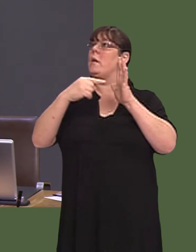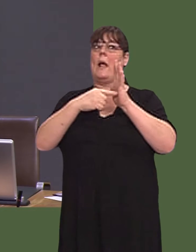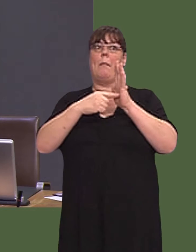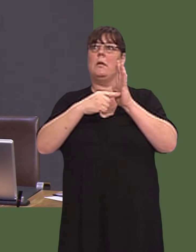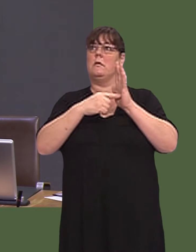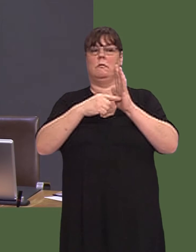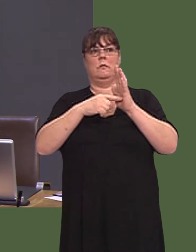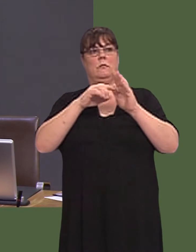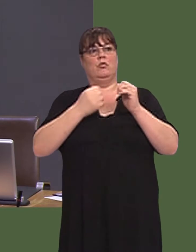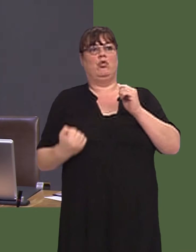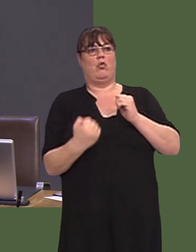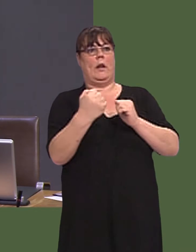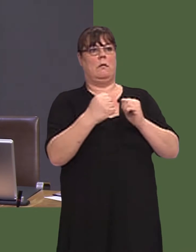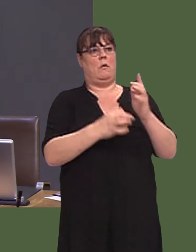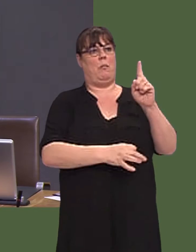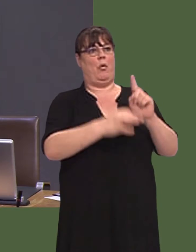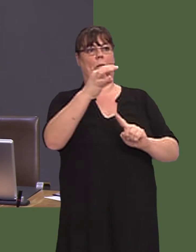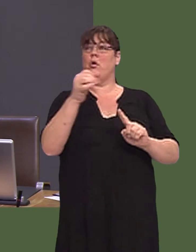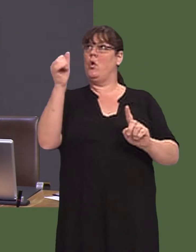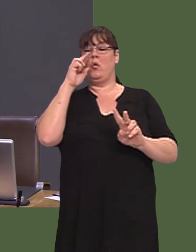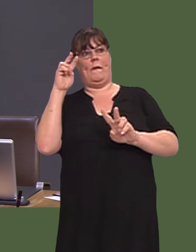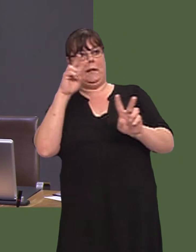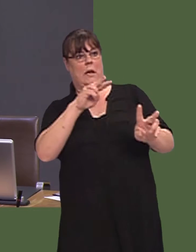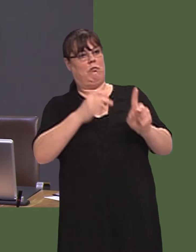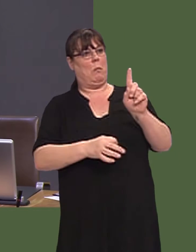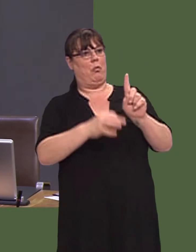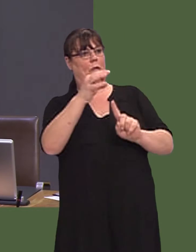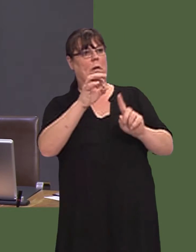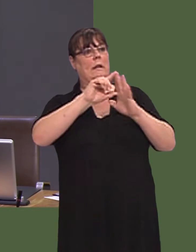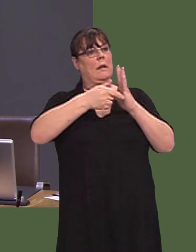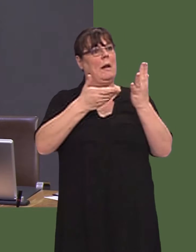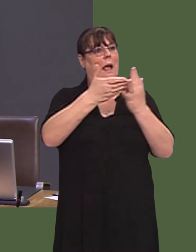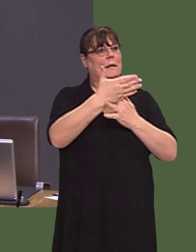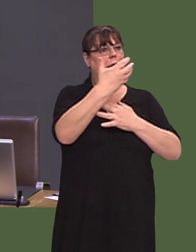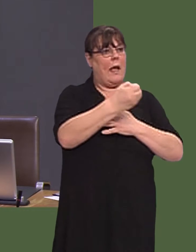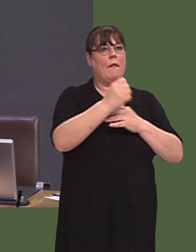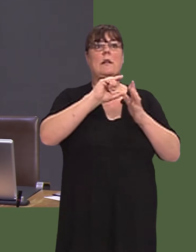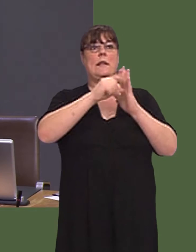and I'm sure you welcome the changes that we now see in Port Talbot for disabled access and disabled facilities on the station.